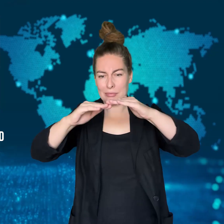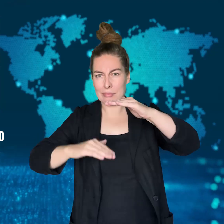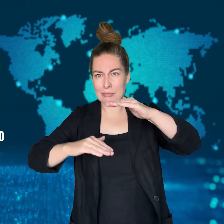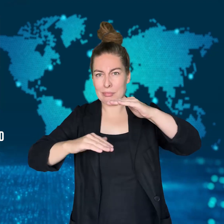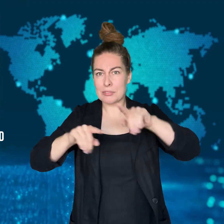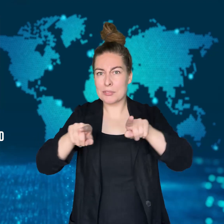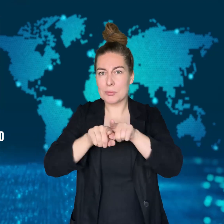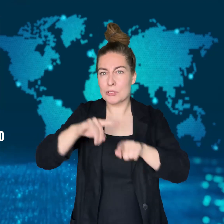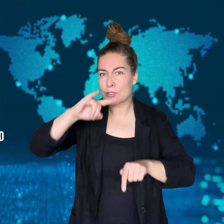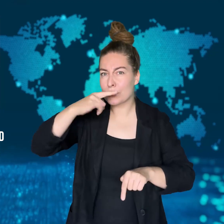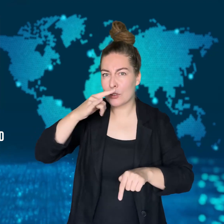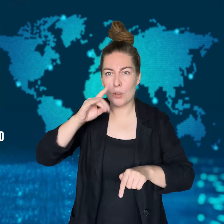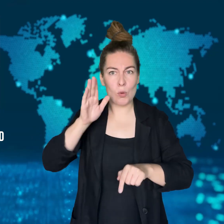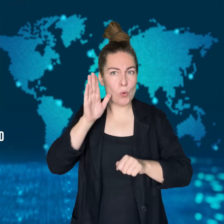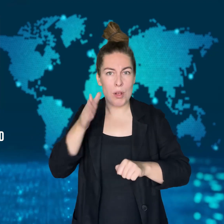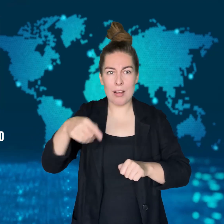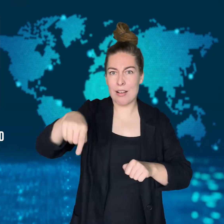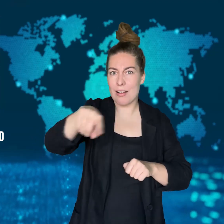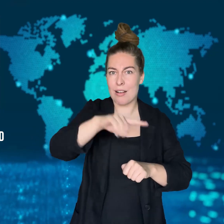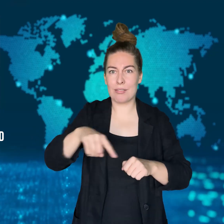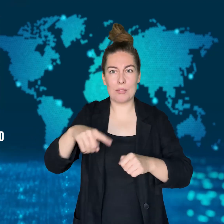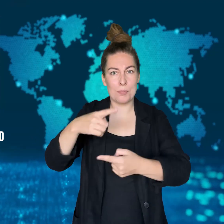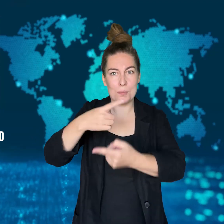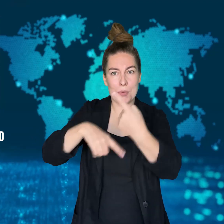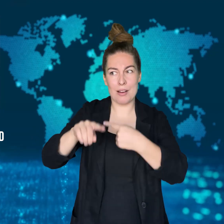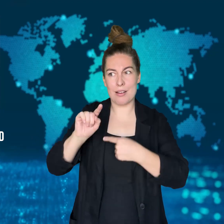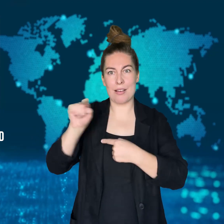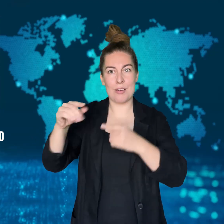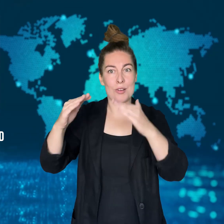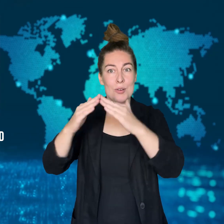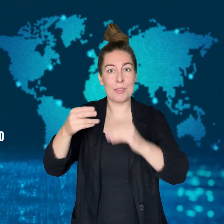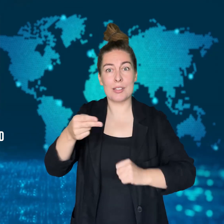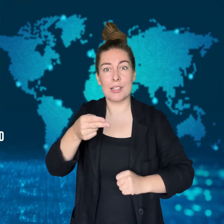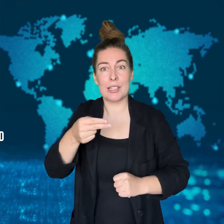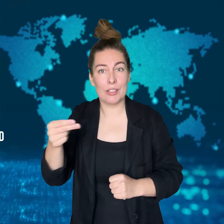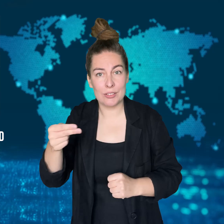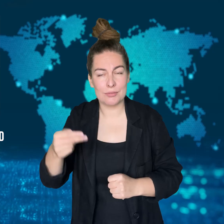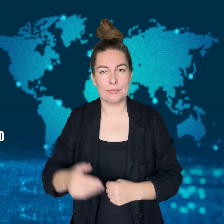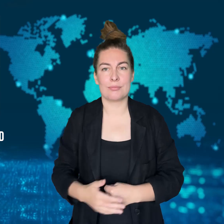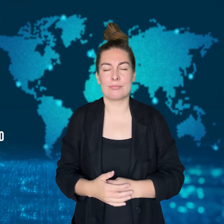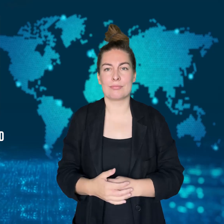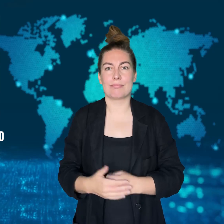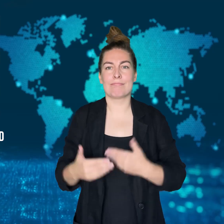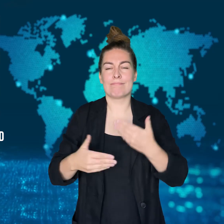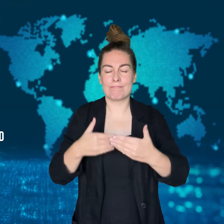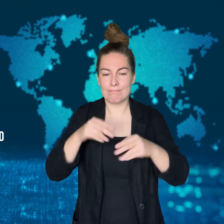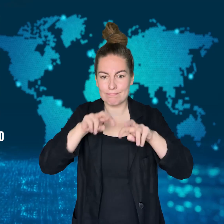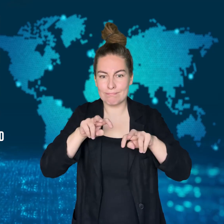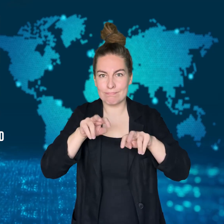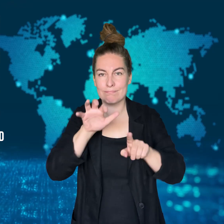their homes.